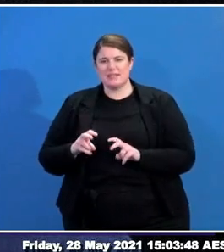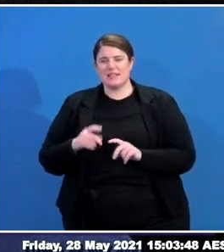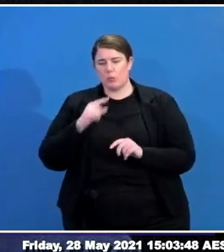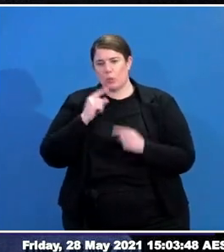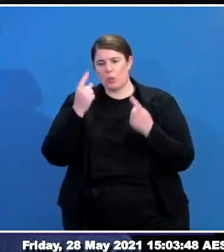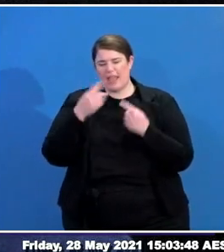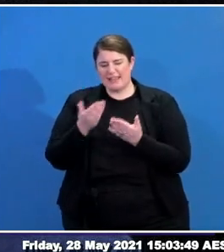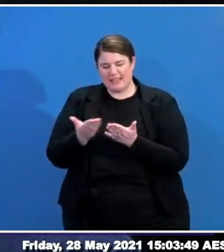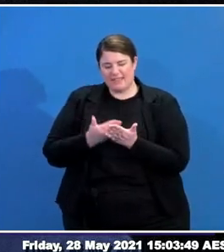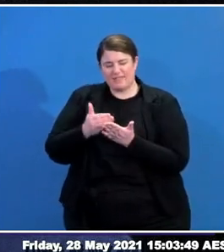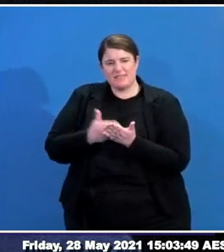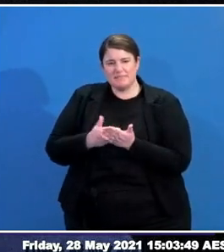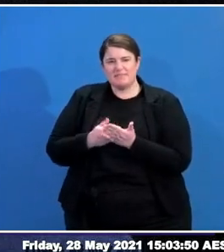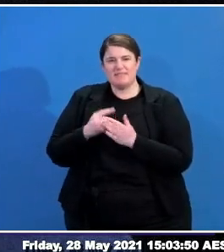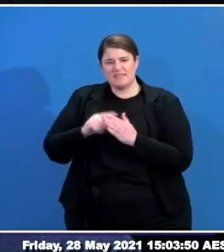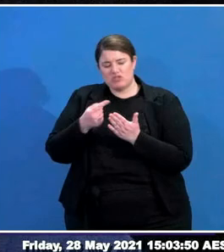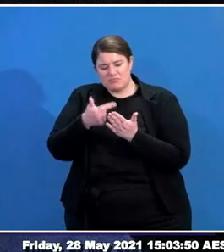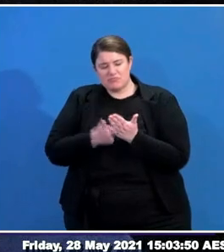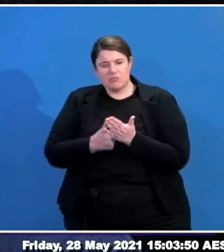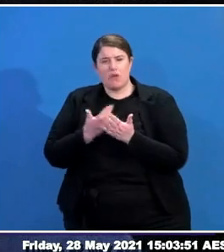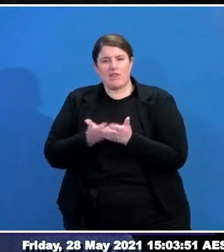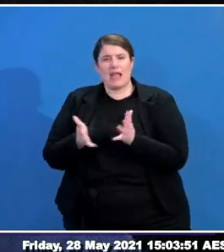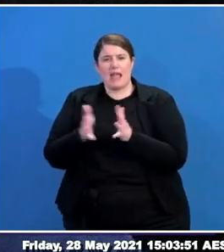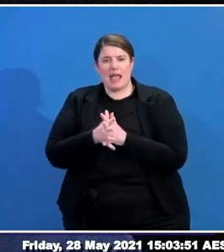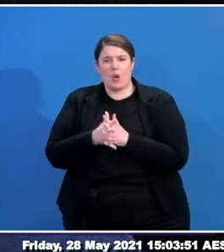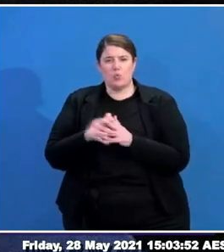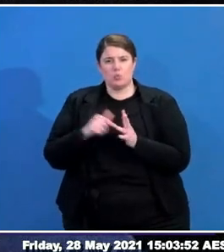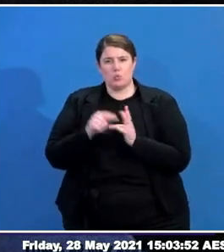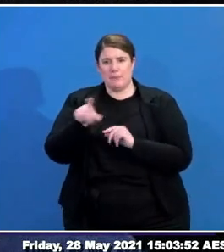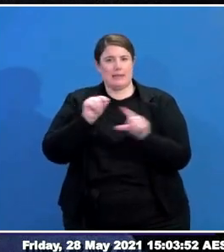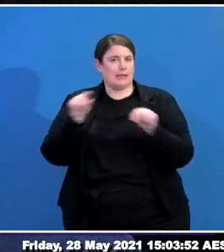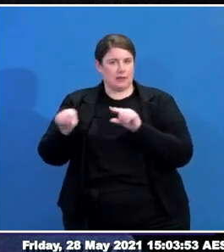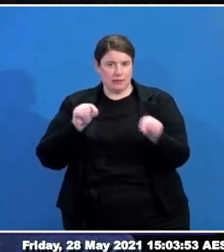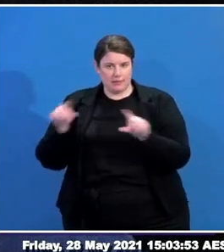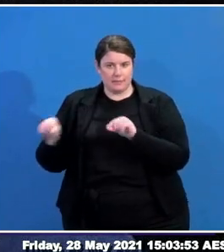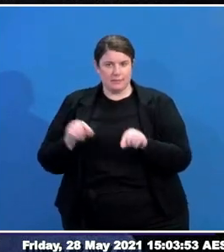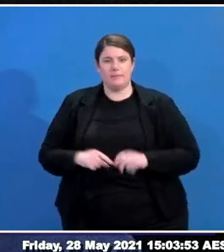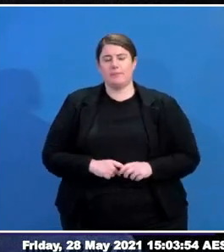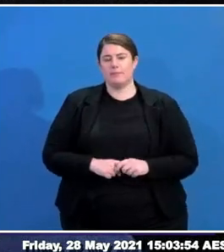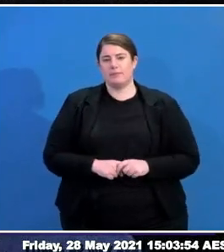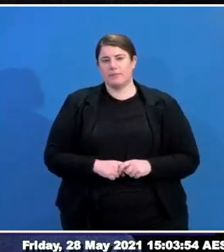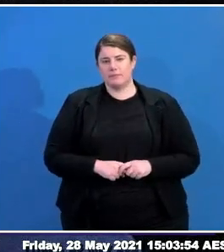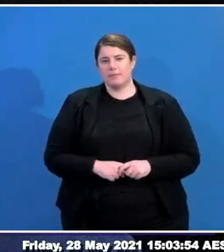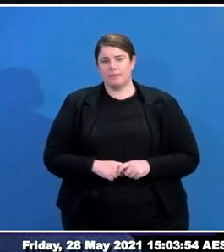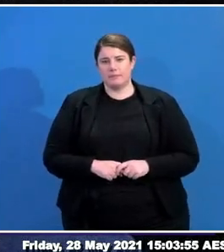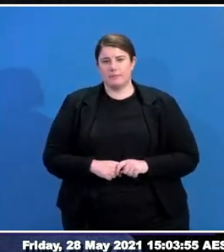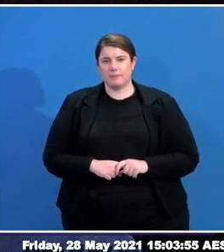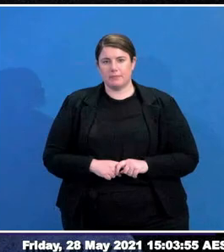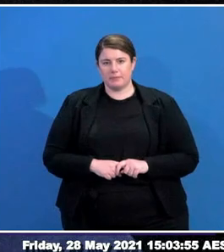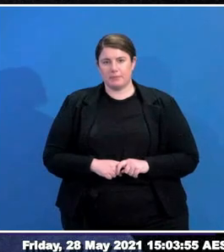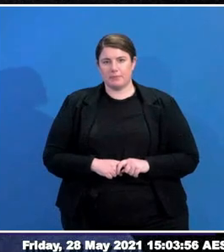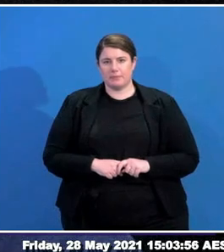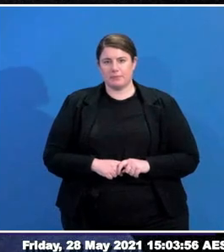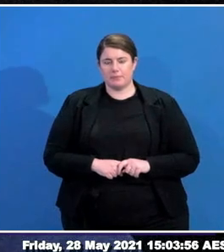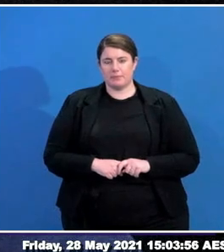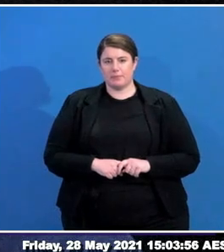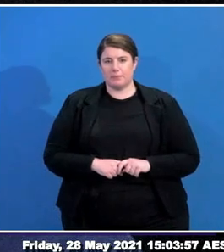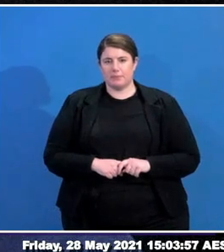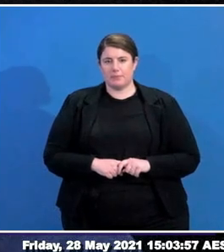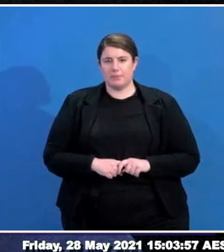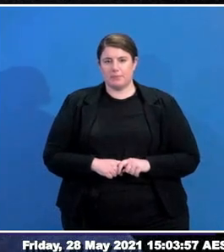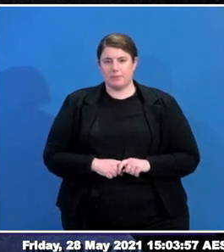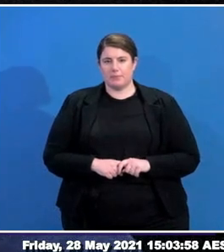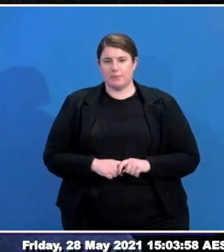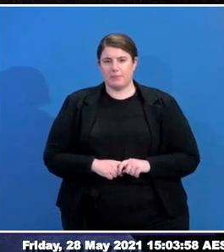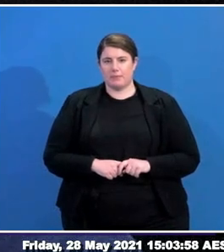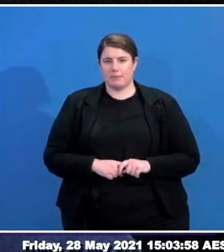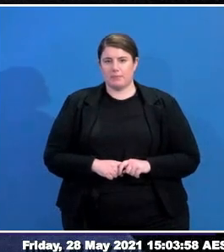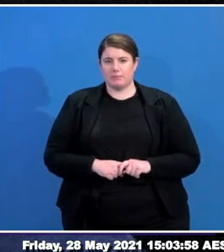So the auditors themselves would have had the information on the range of sites